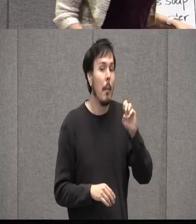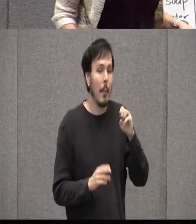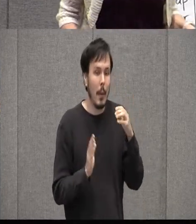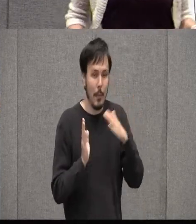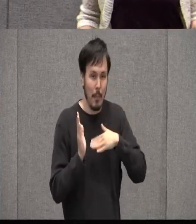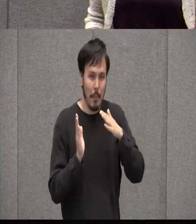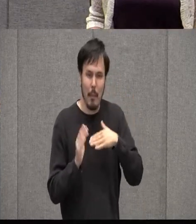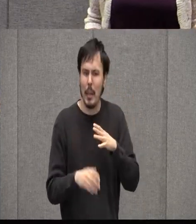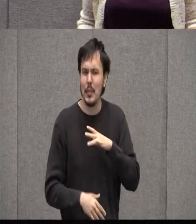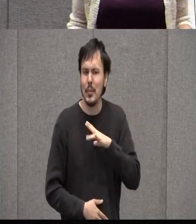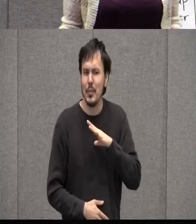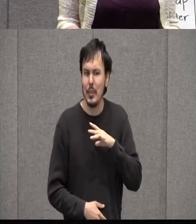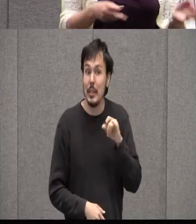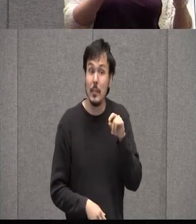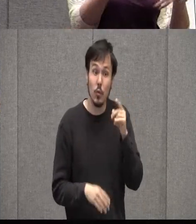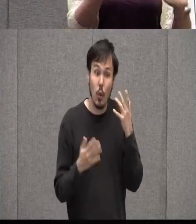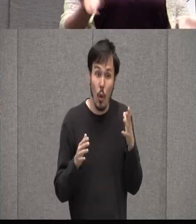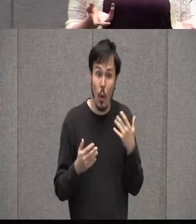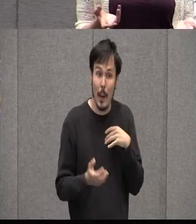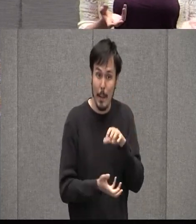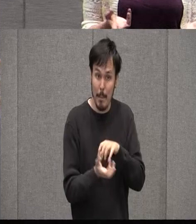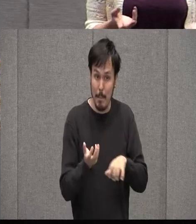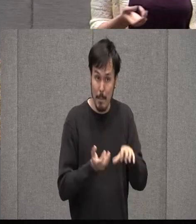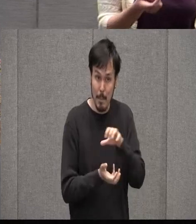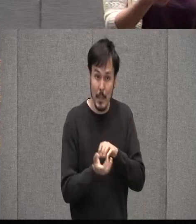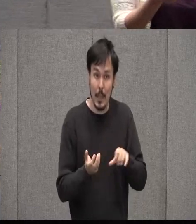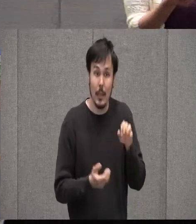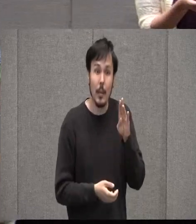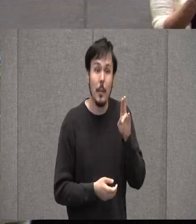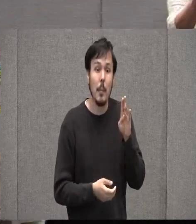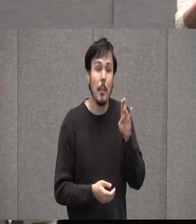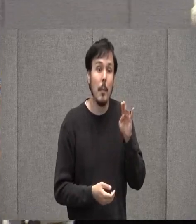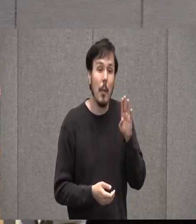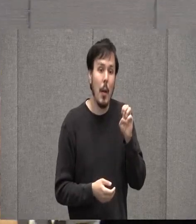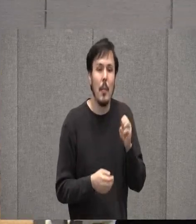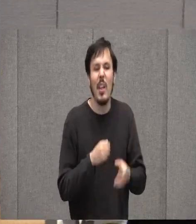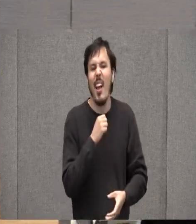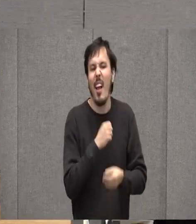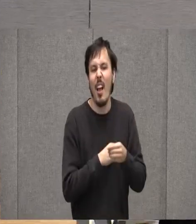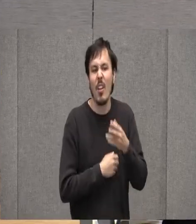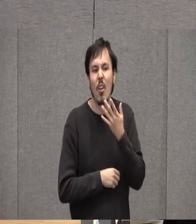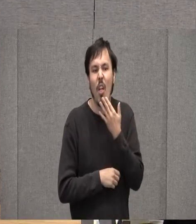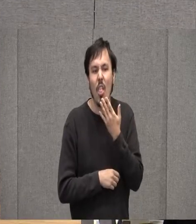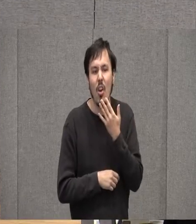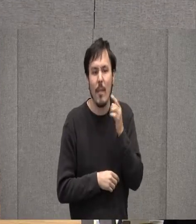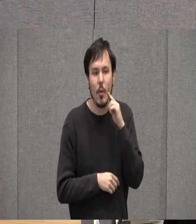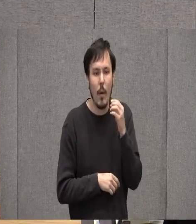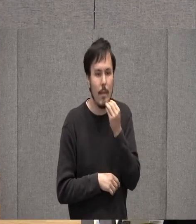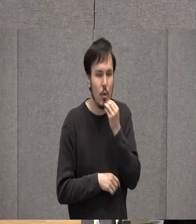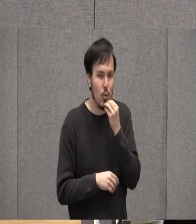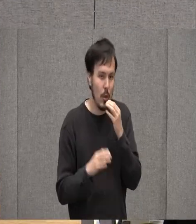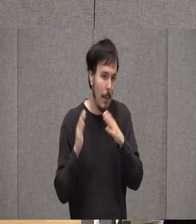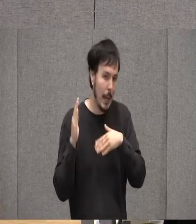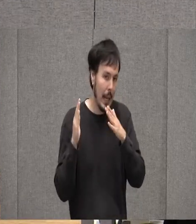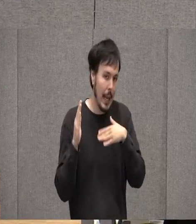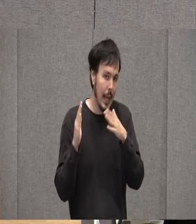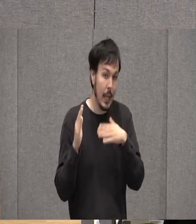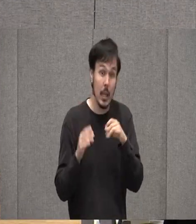If you have already mixed up bubbles, then you can just add food coloring into that and paint with it, but if you're like me